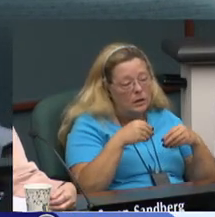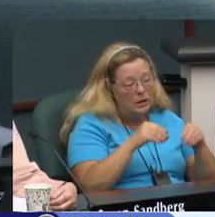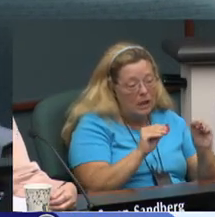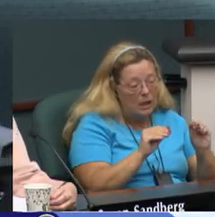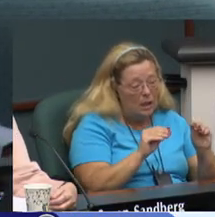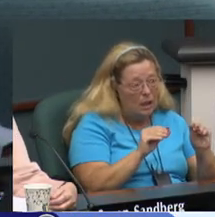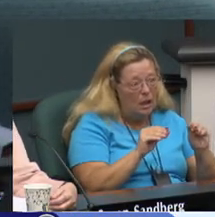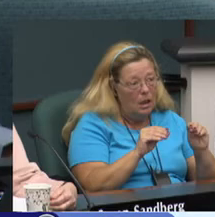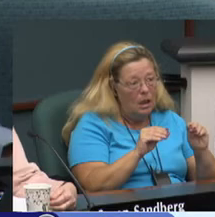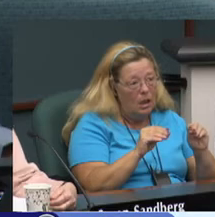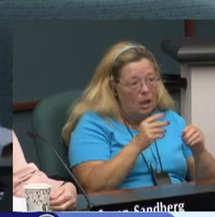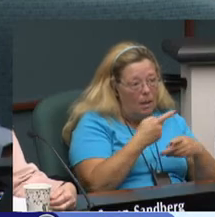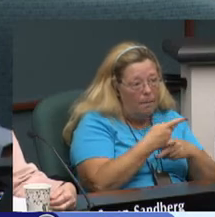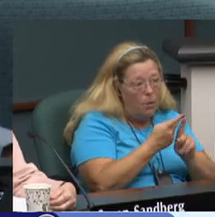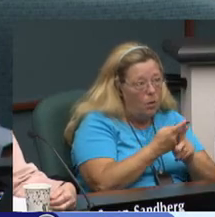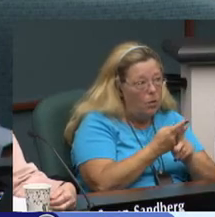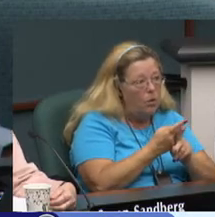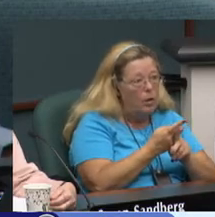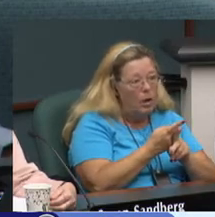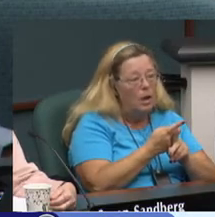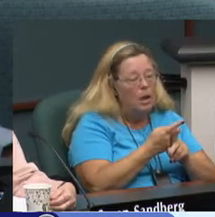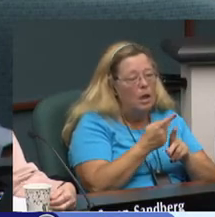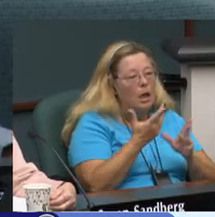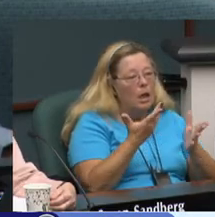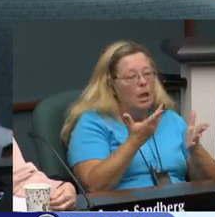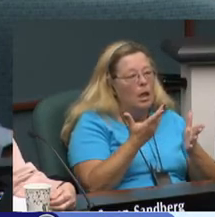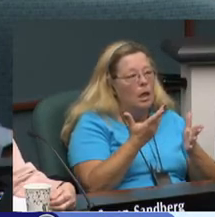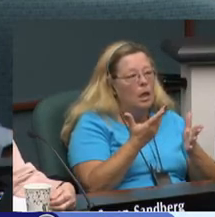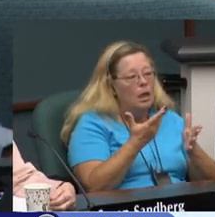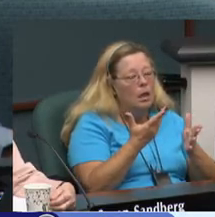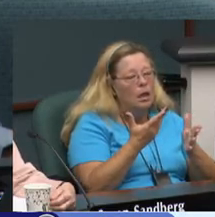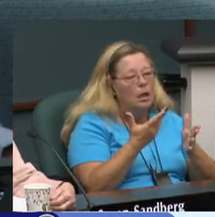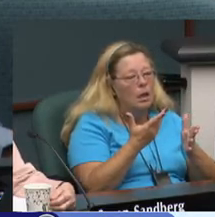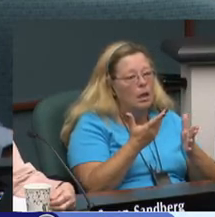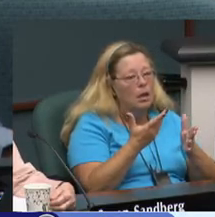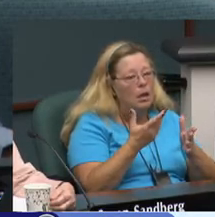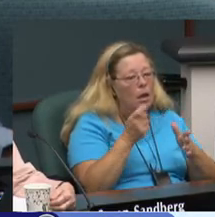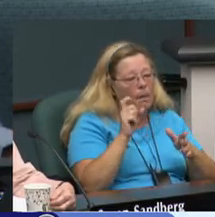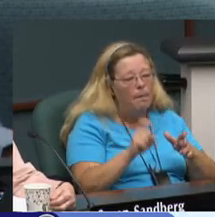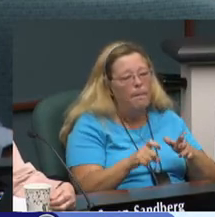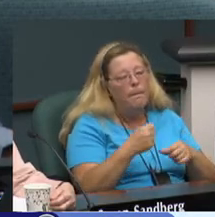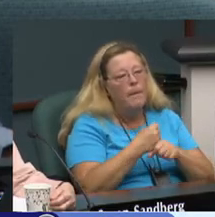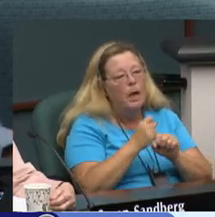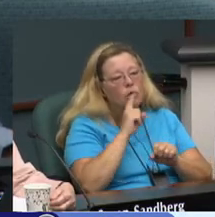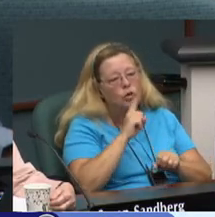produce there would be an aspect that make sure the soil is of good